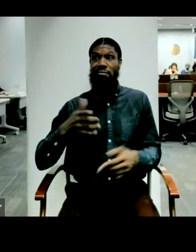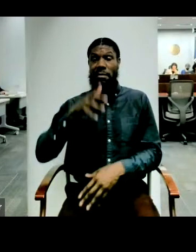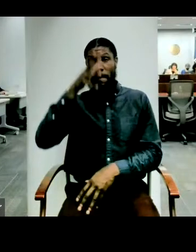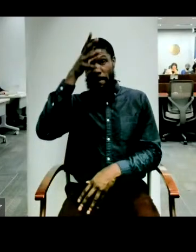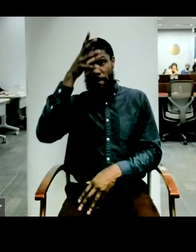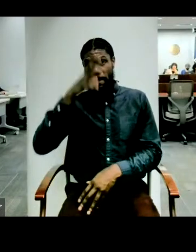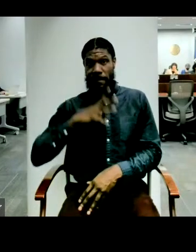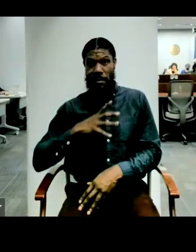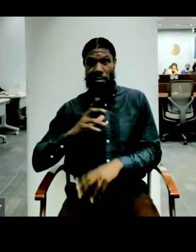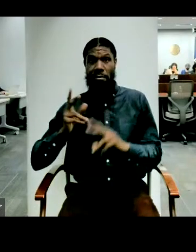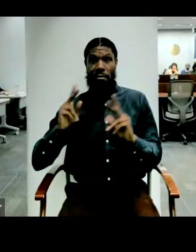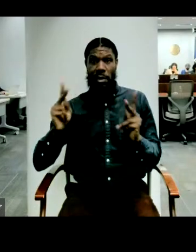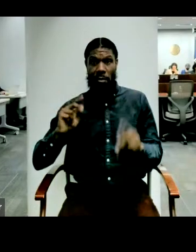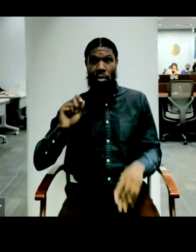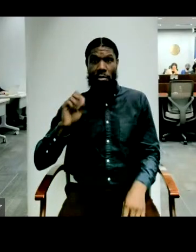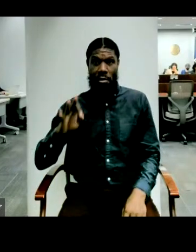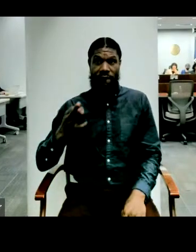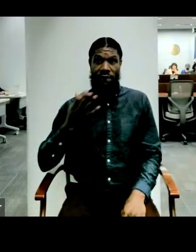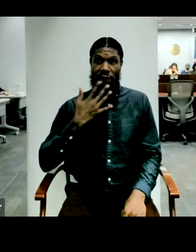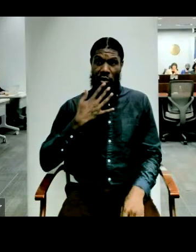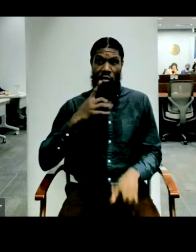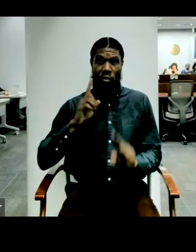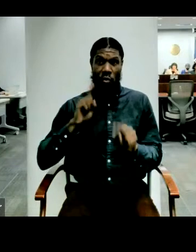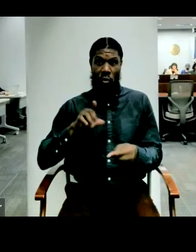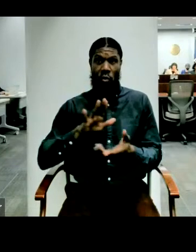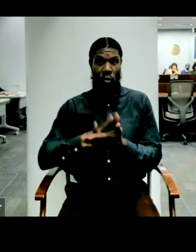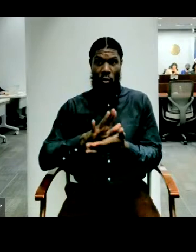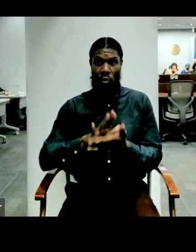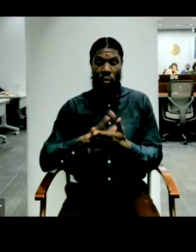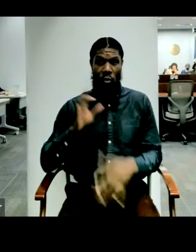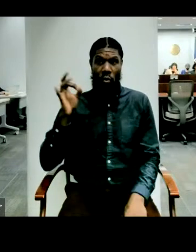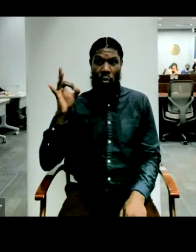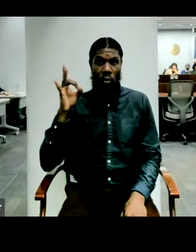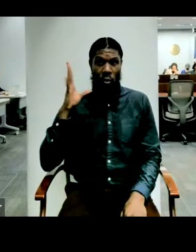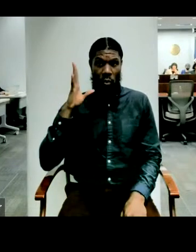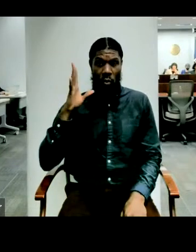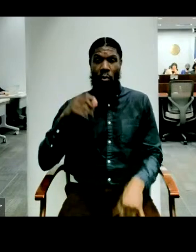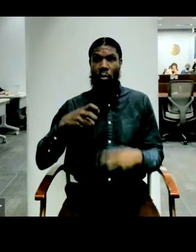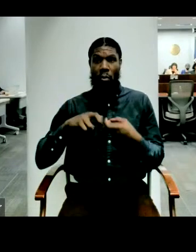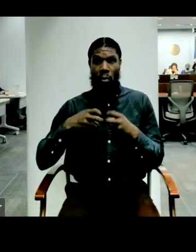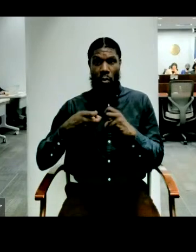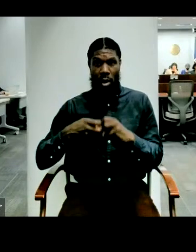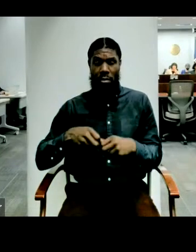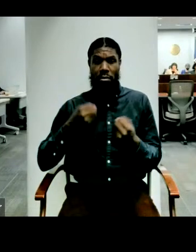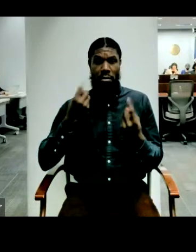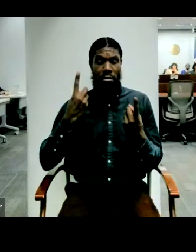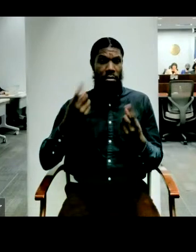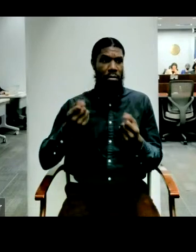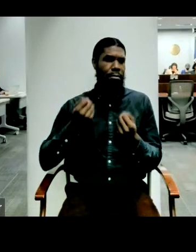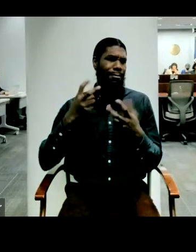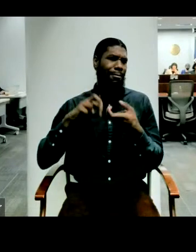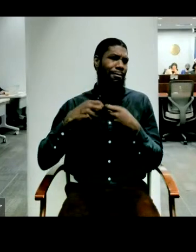you know. That has really become a very major problem because of the problem in this country, partly because of the opportunity problem.